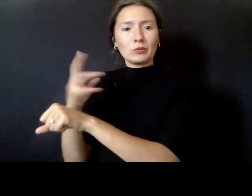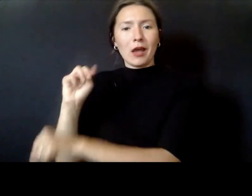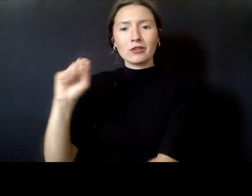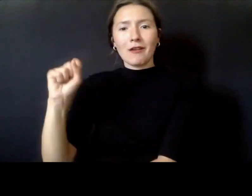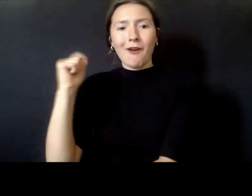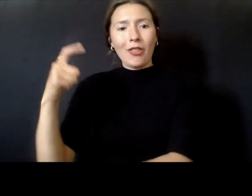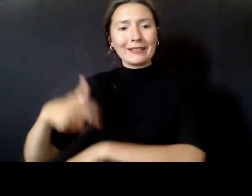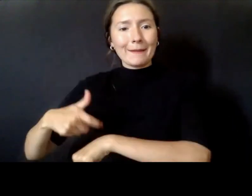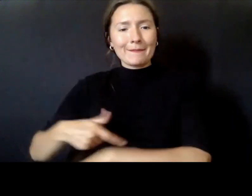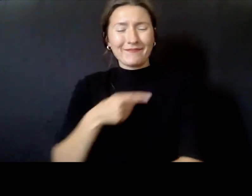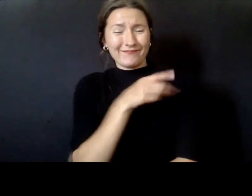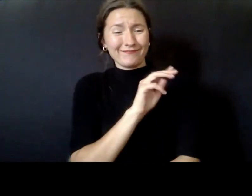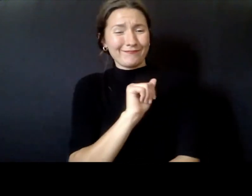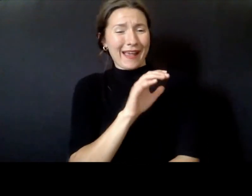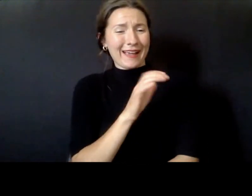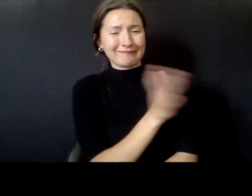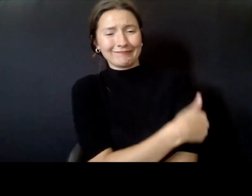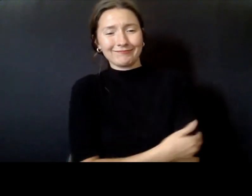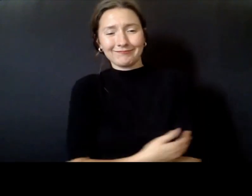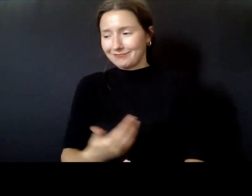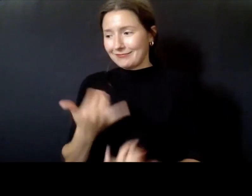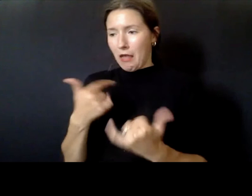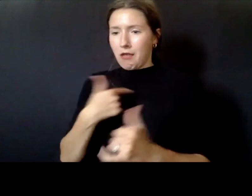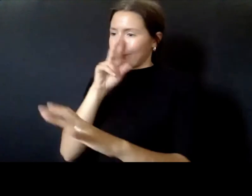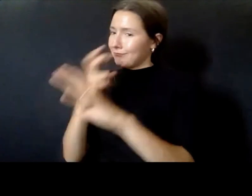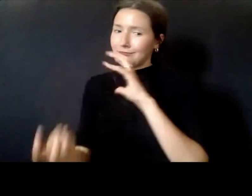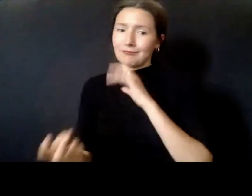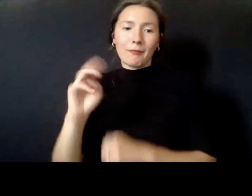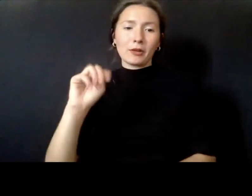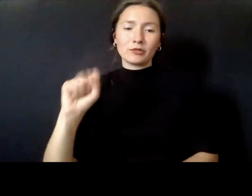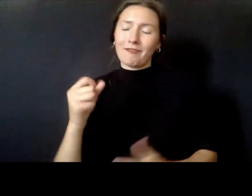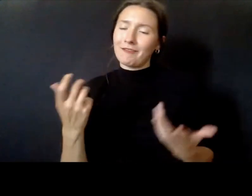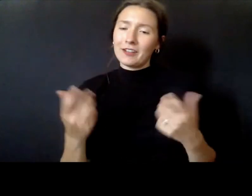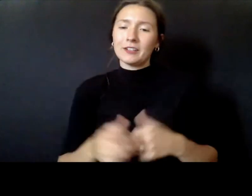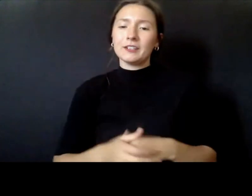i just really uh appreciate their commitment to accessibility they have an accessibility officer